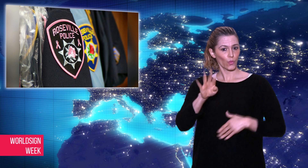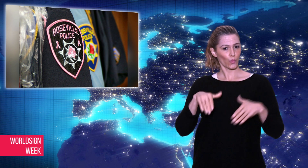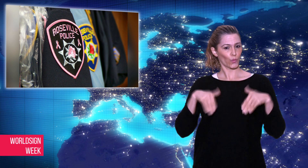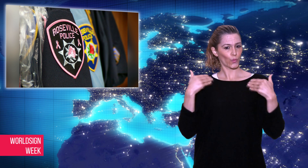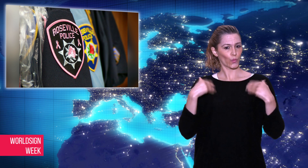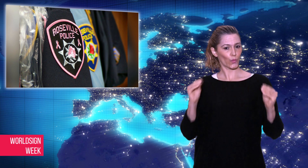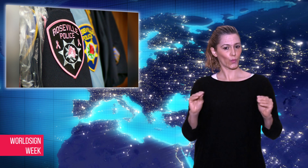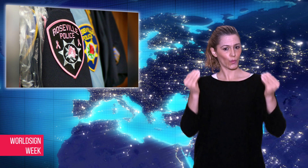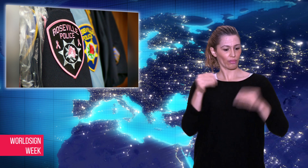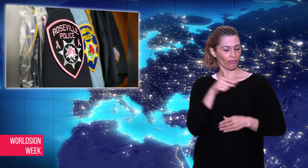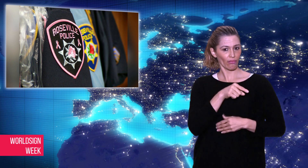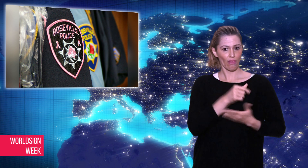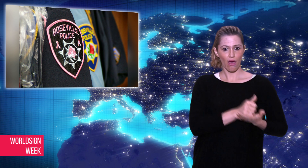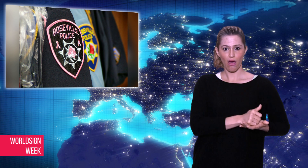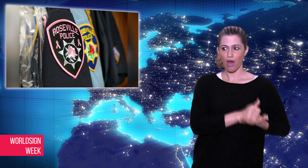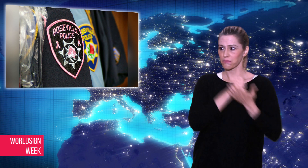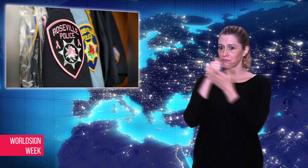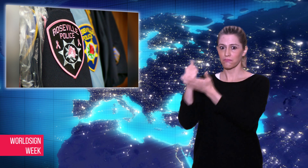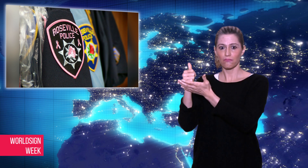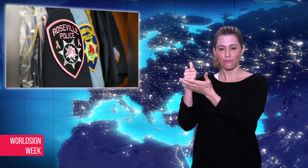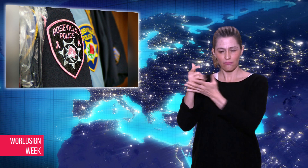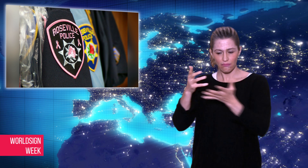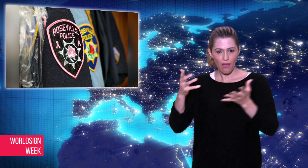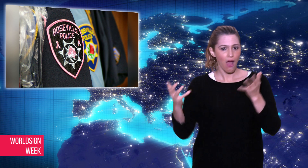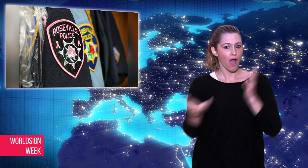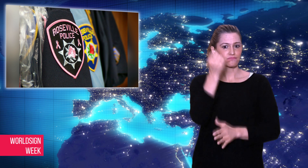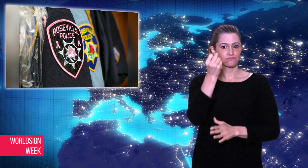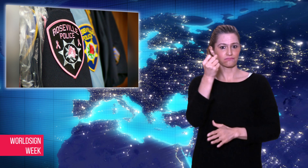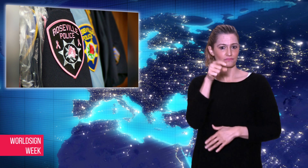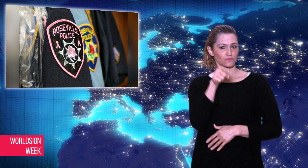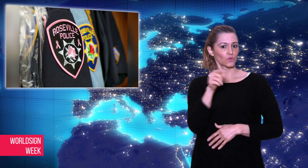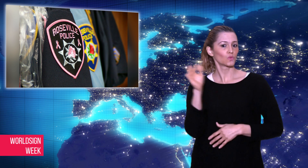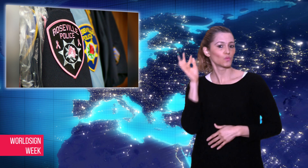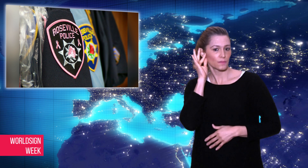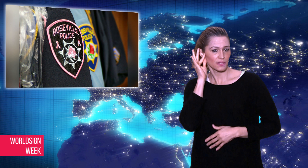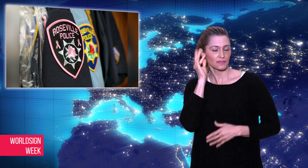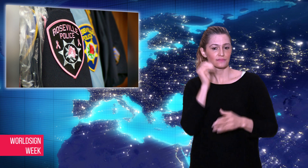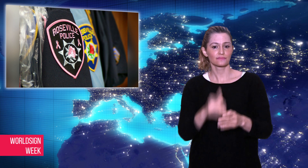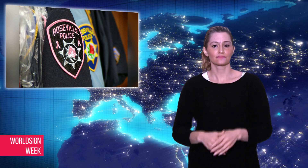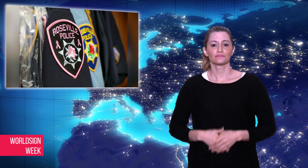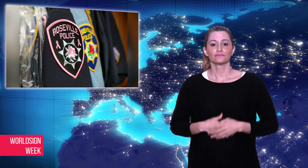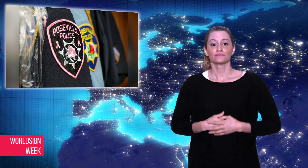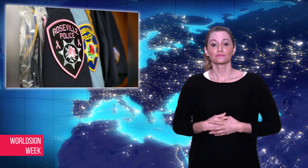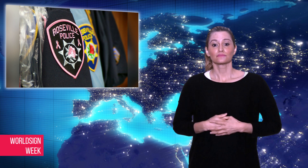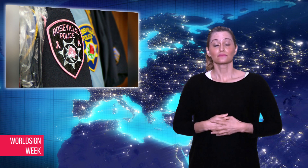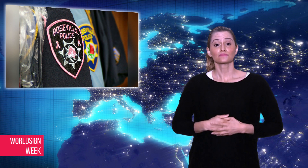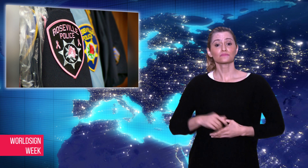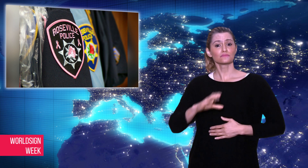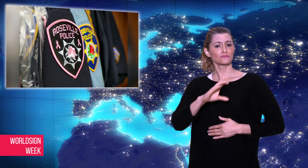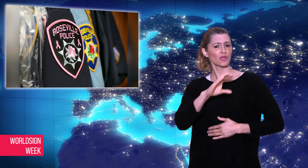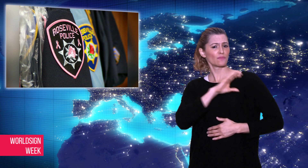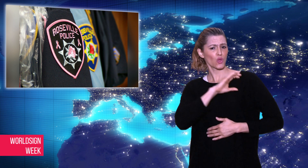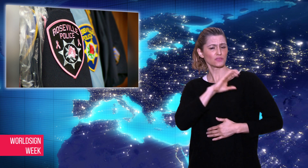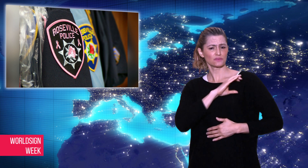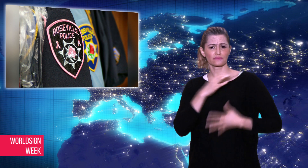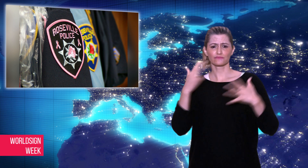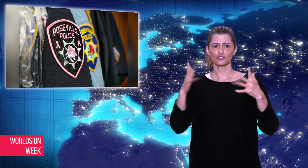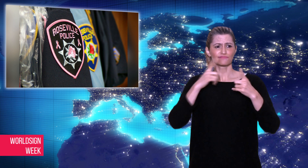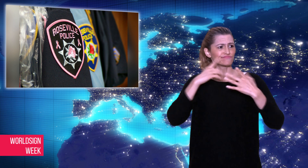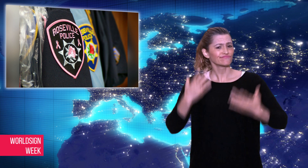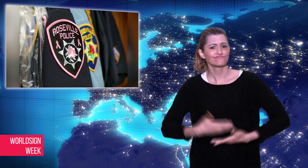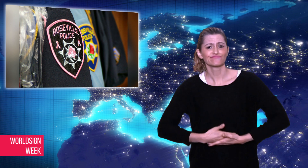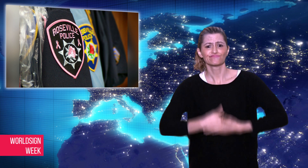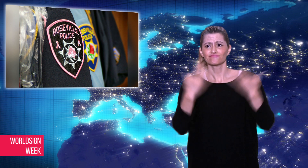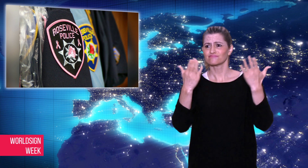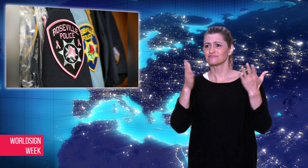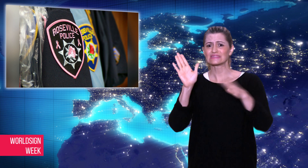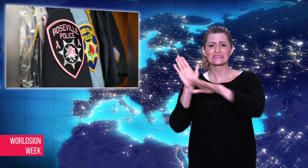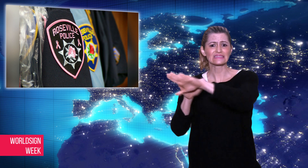When they heard a police announcement that she was